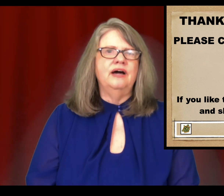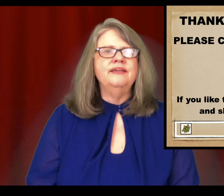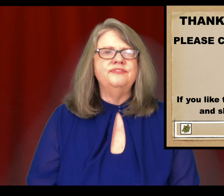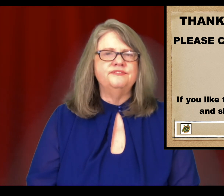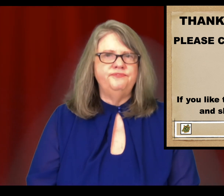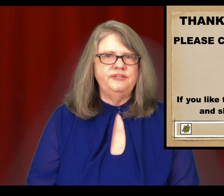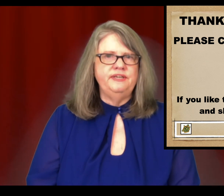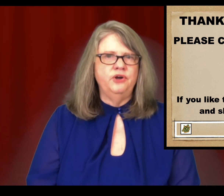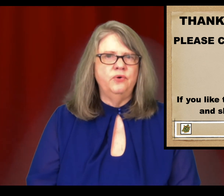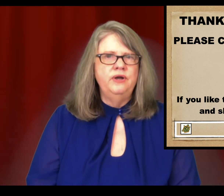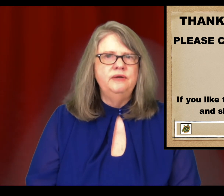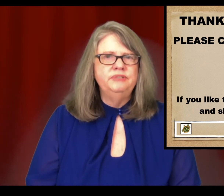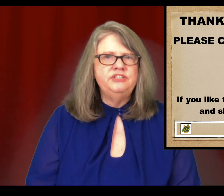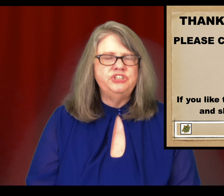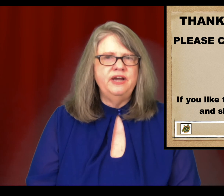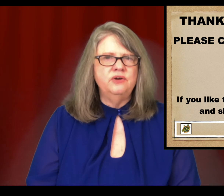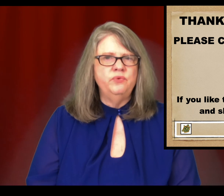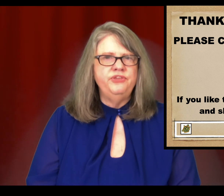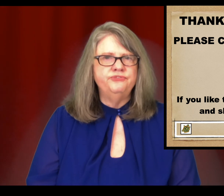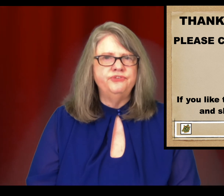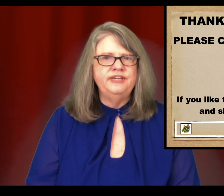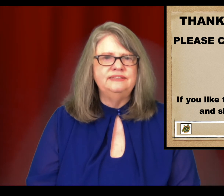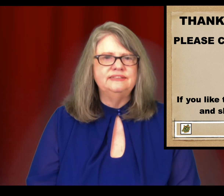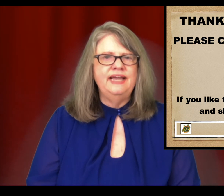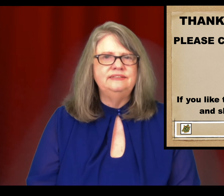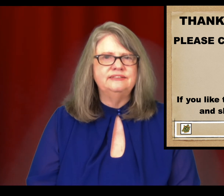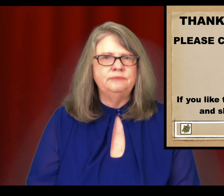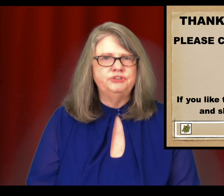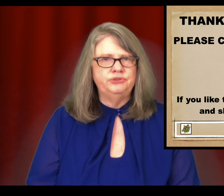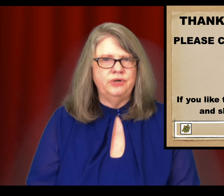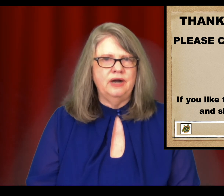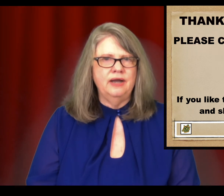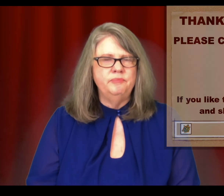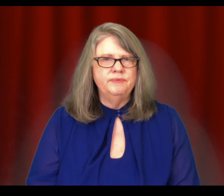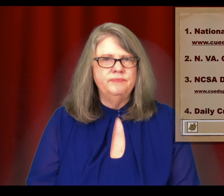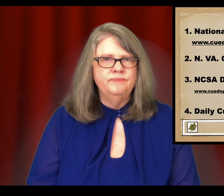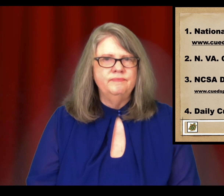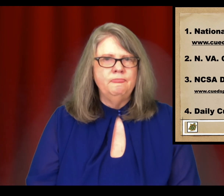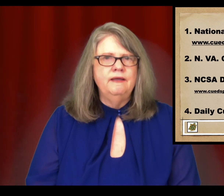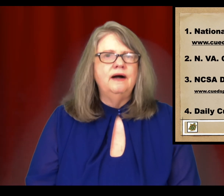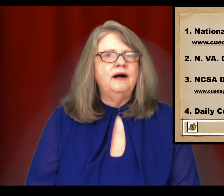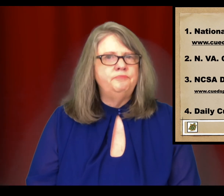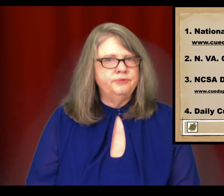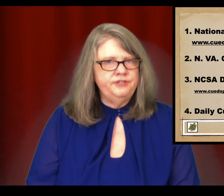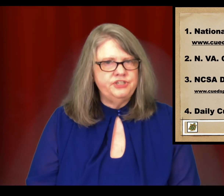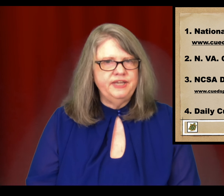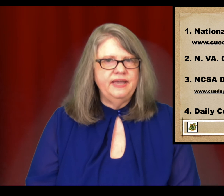this video please share it with your friends and subscribe. I appreciate you